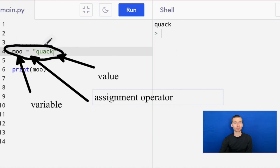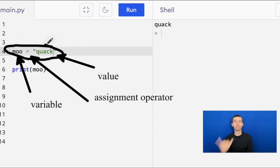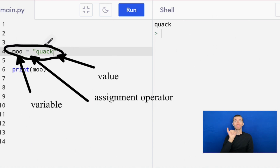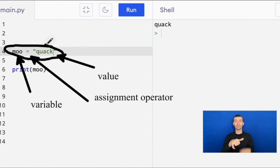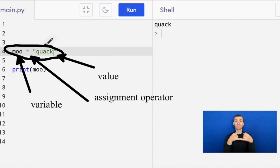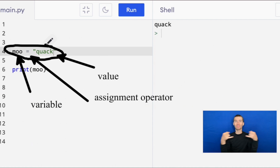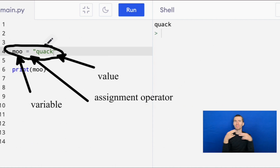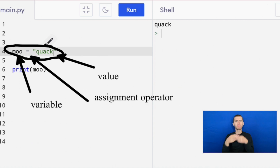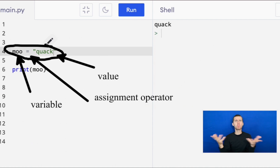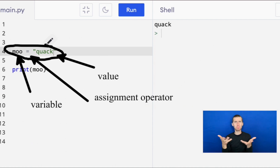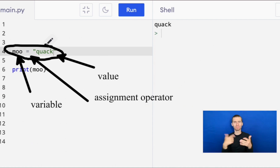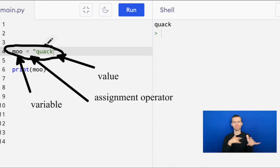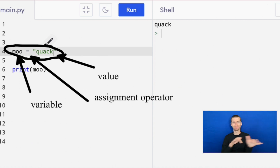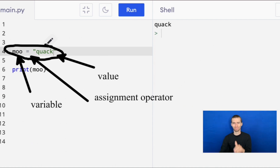What is that line called? Now, I'm going to type the English word.